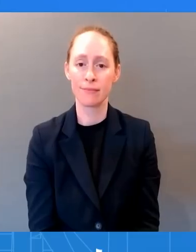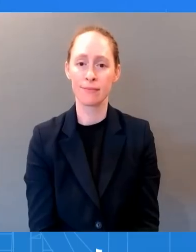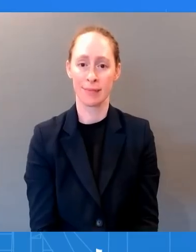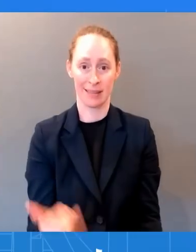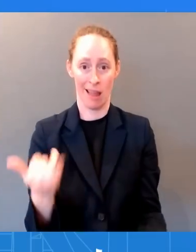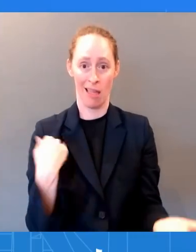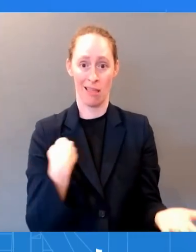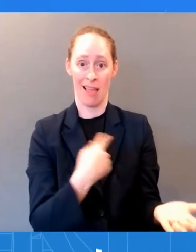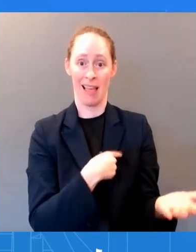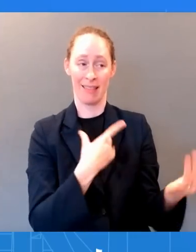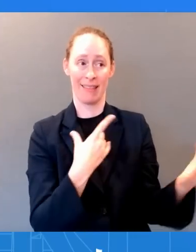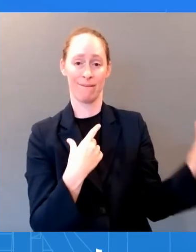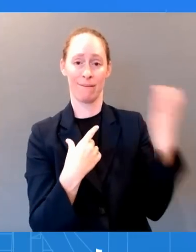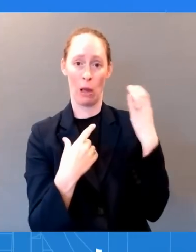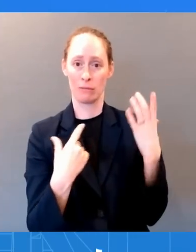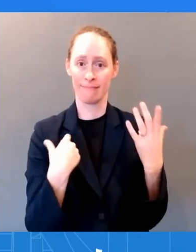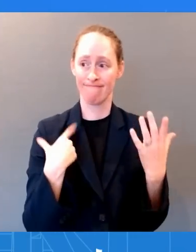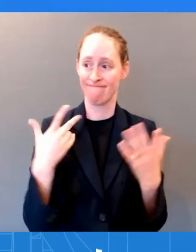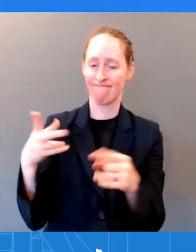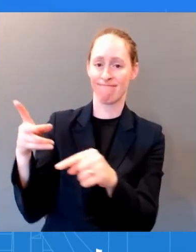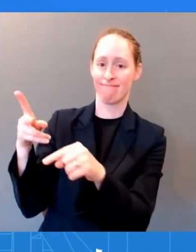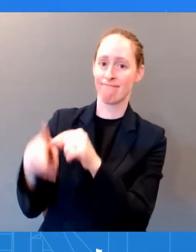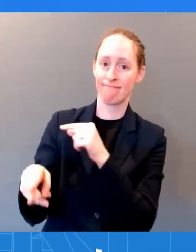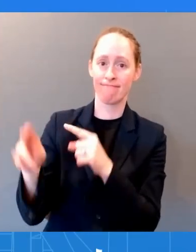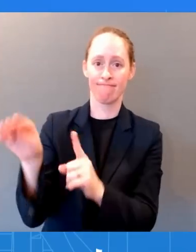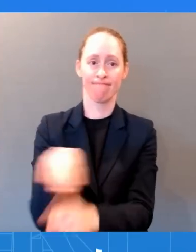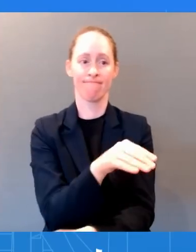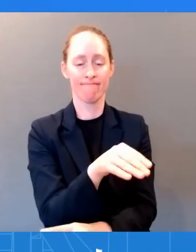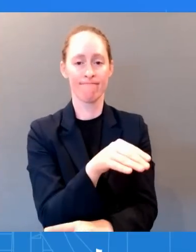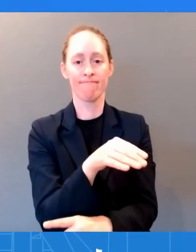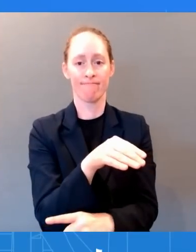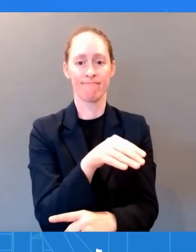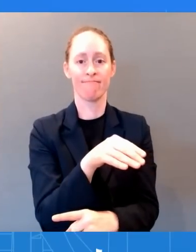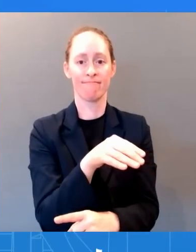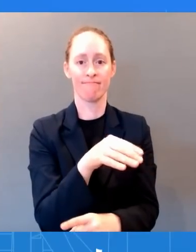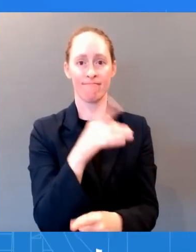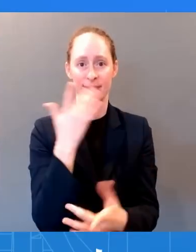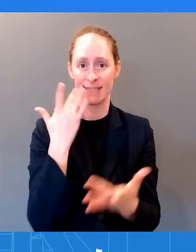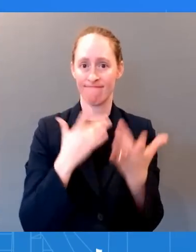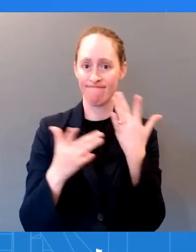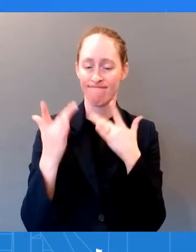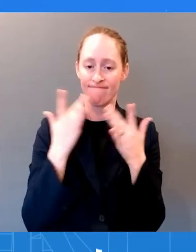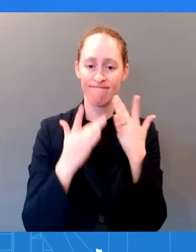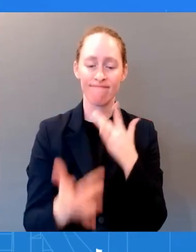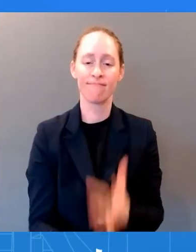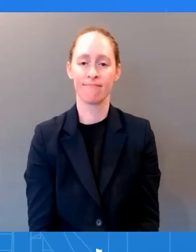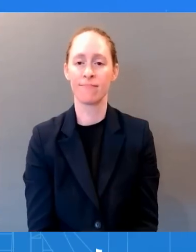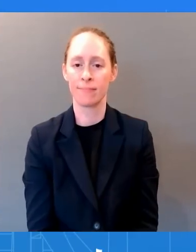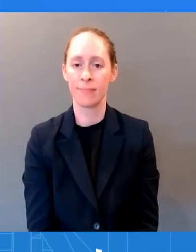because of the lack of funding and not continuing getting that funding that we need from Congress